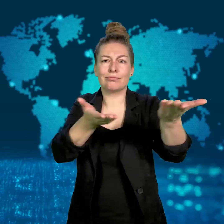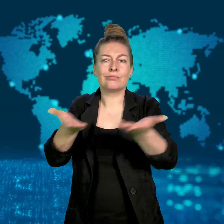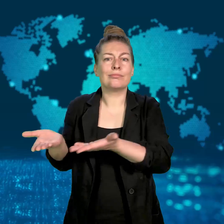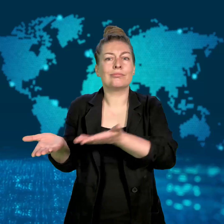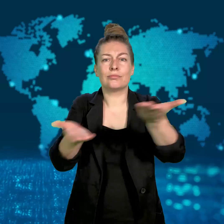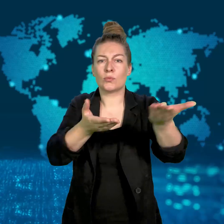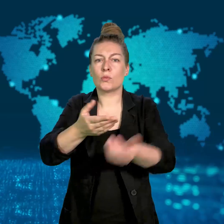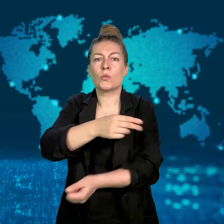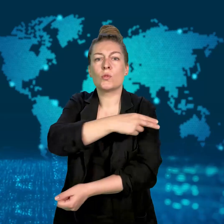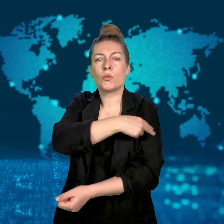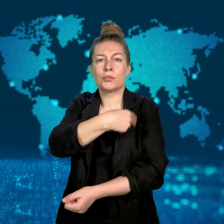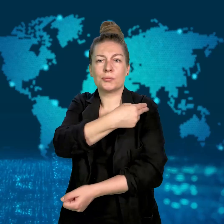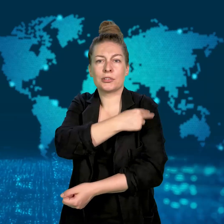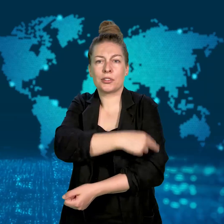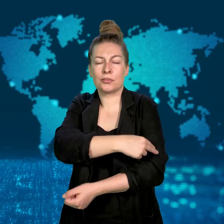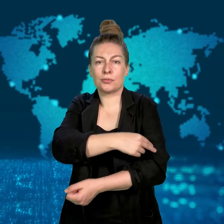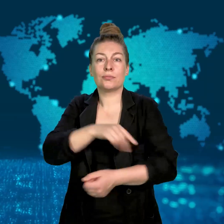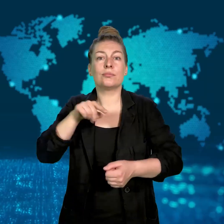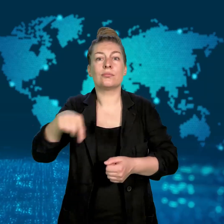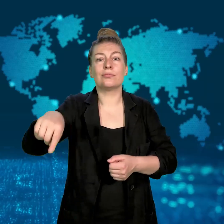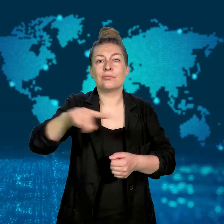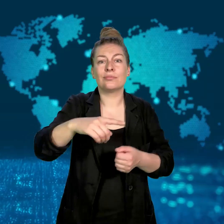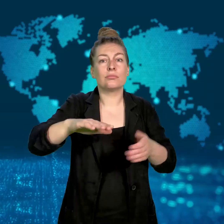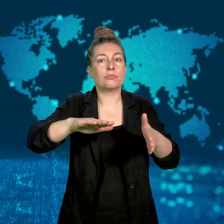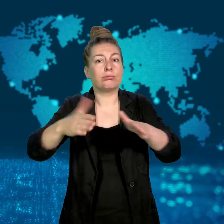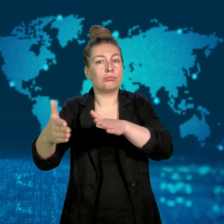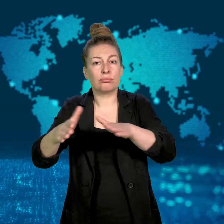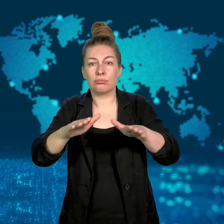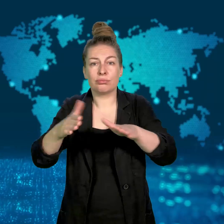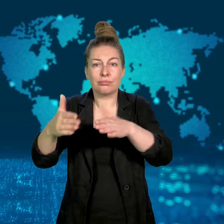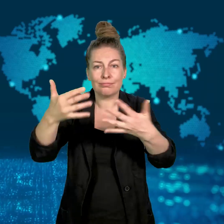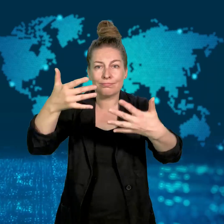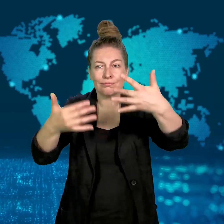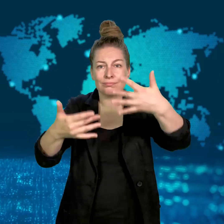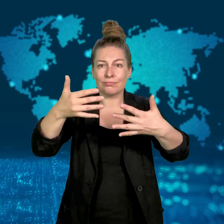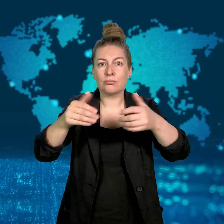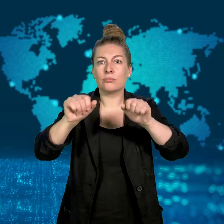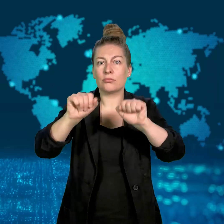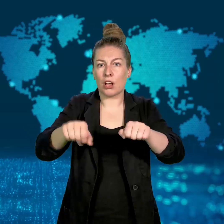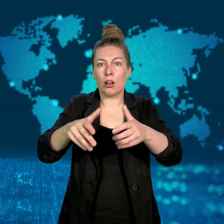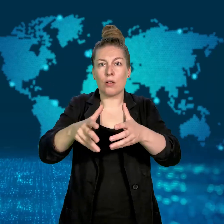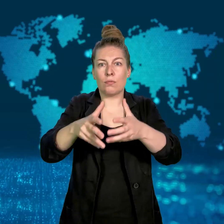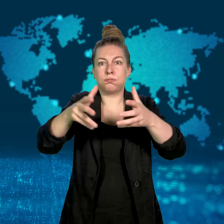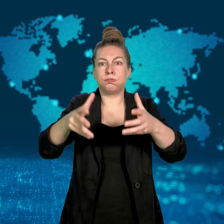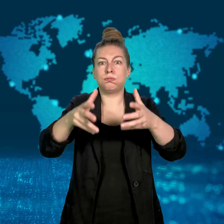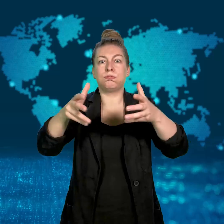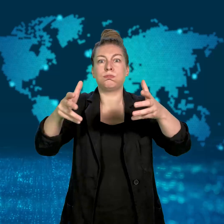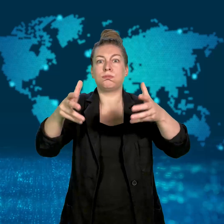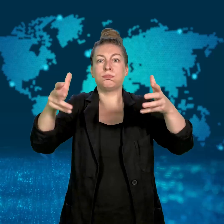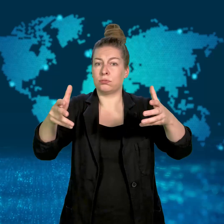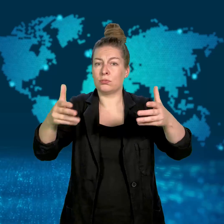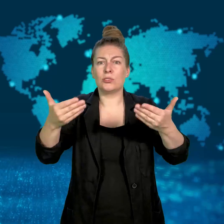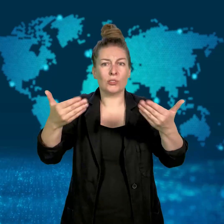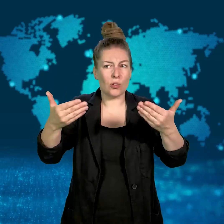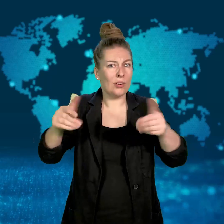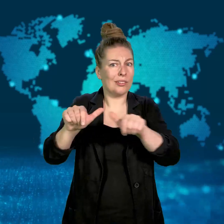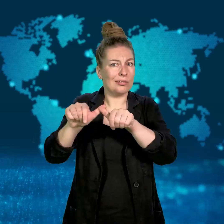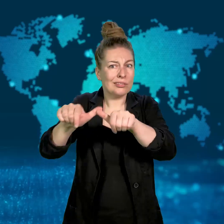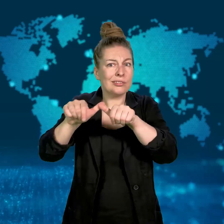Israel's Prime Minister, Benjamin Netanyahu, called it "tragic"